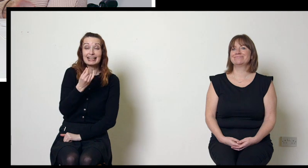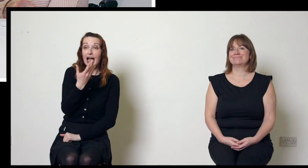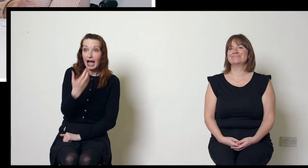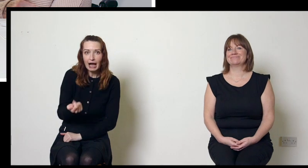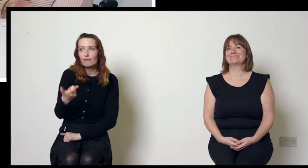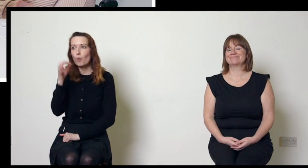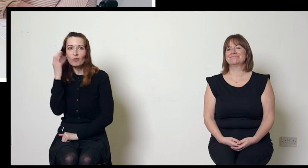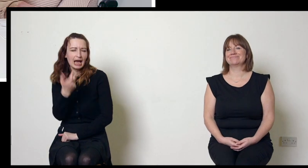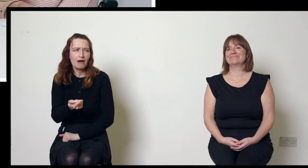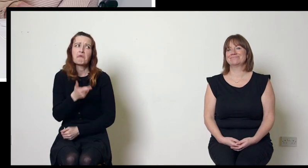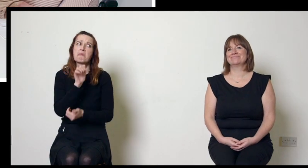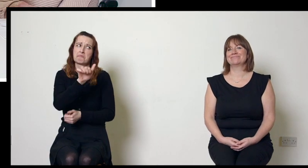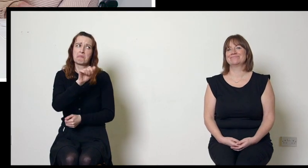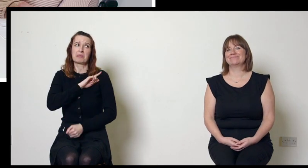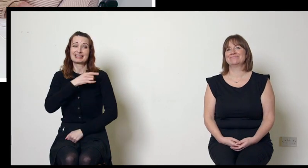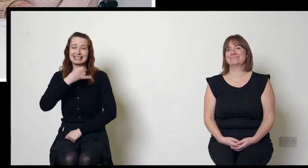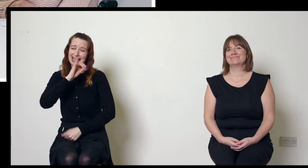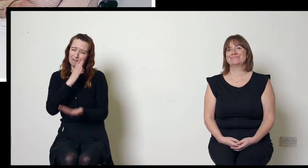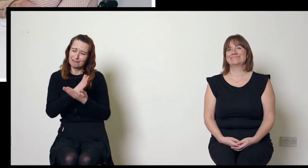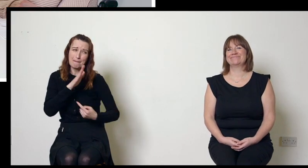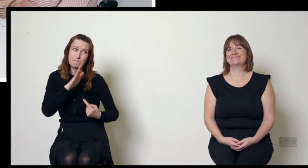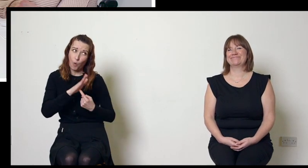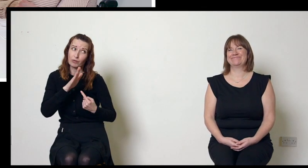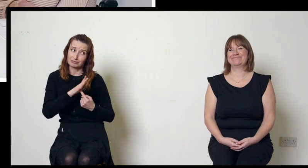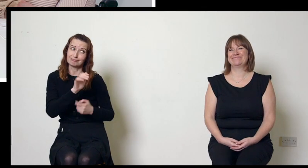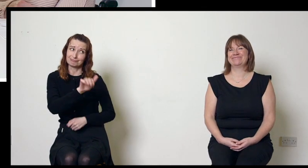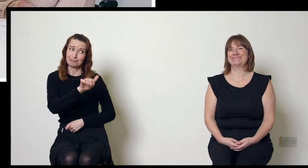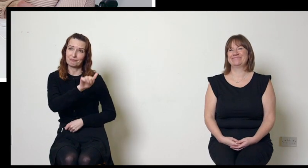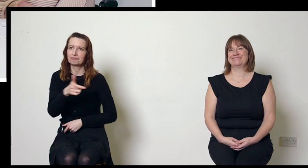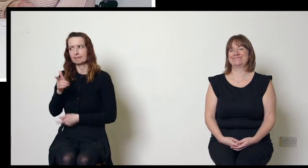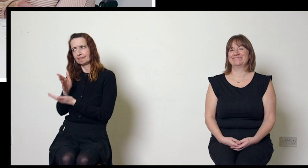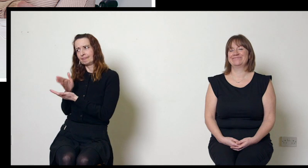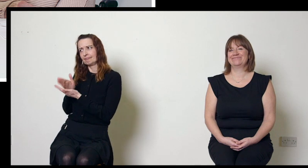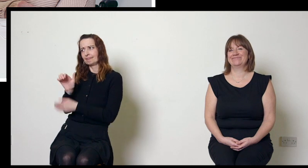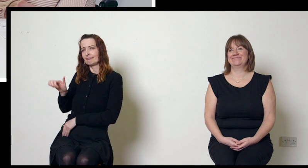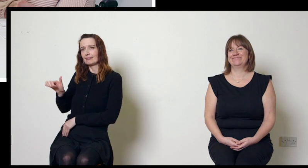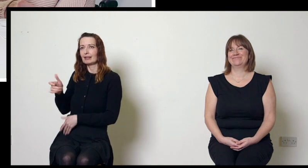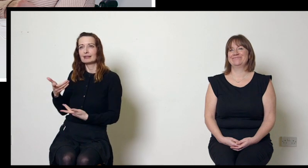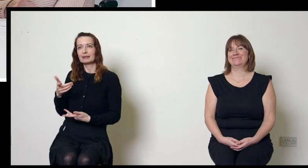Yes, because the brew is the most important thing, I would say, right? and I would say definitely since… particularly at the moment,